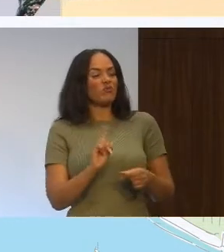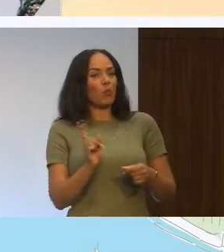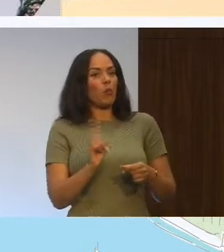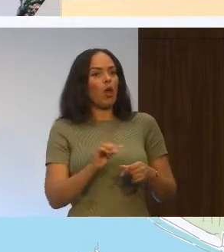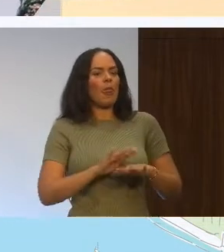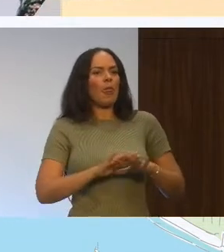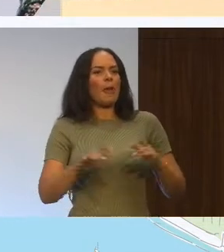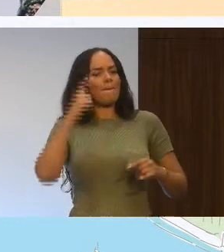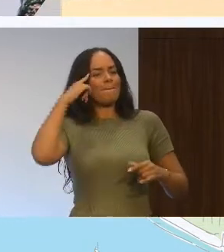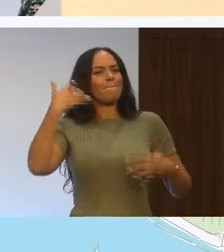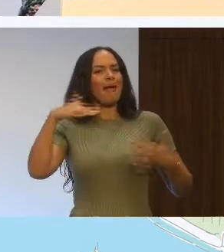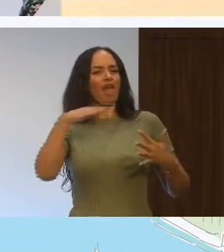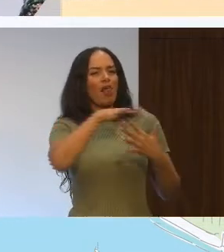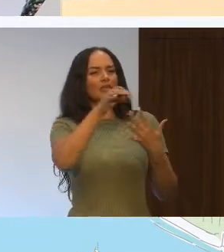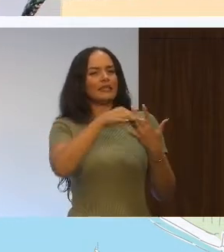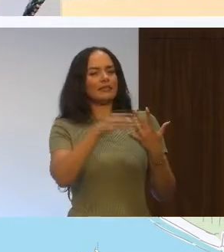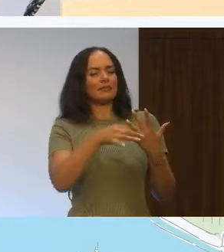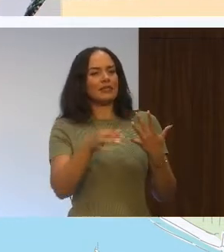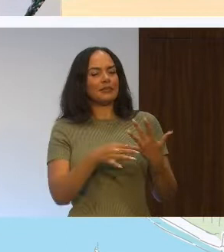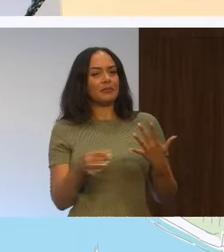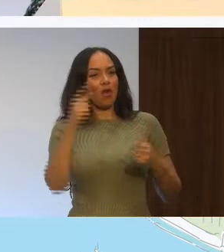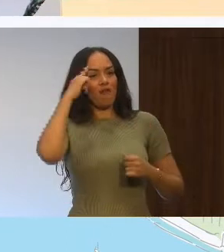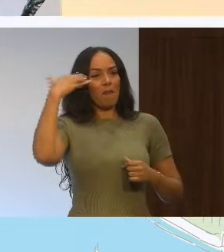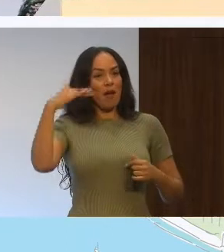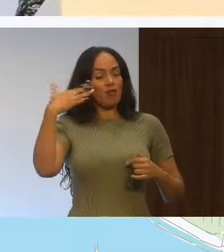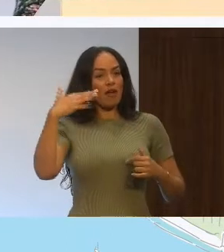Again, because non painful symptoms of migraine are another research interest of mine.